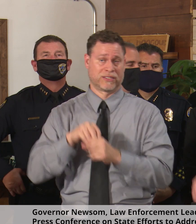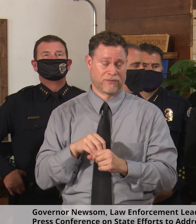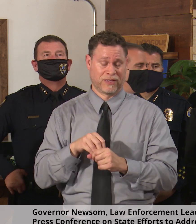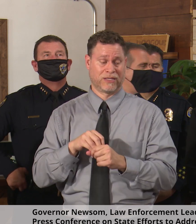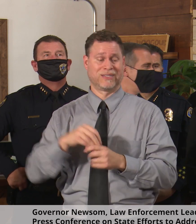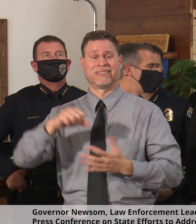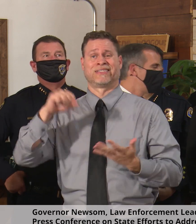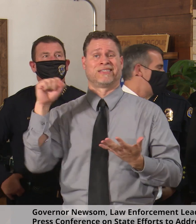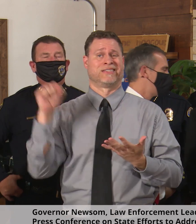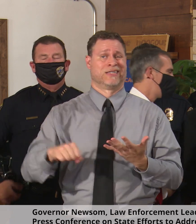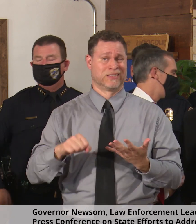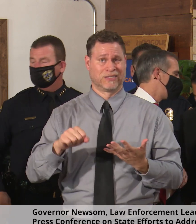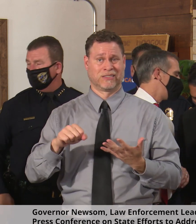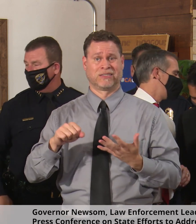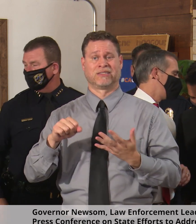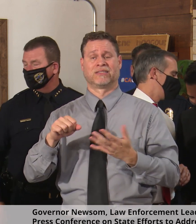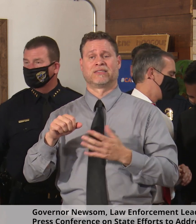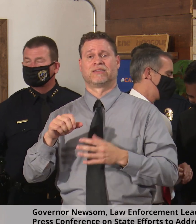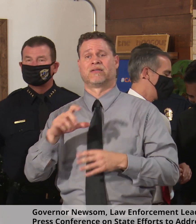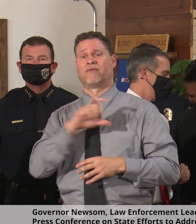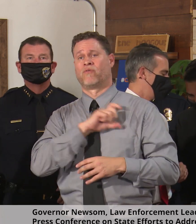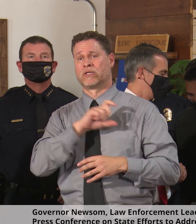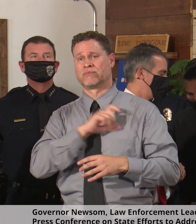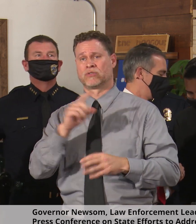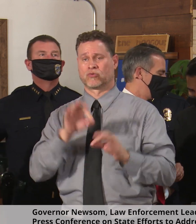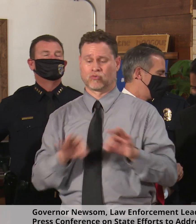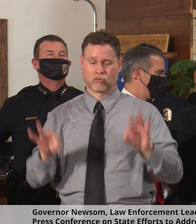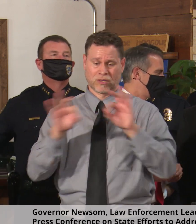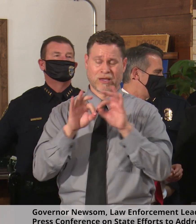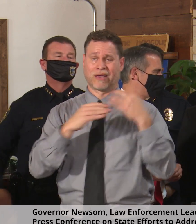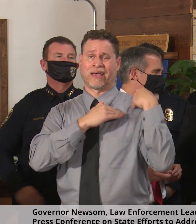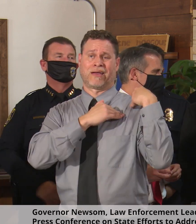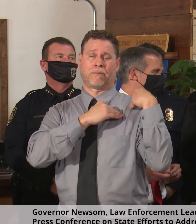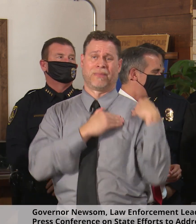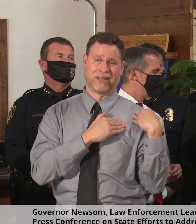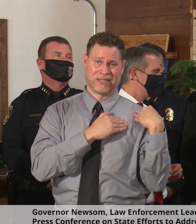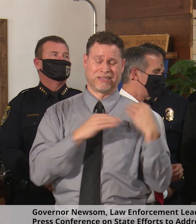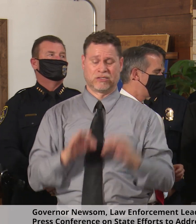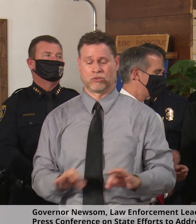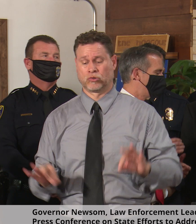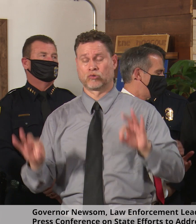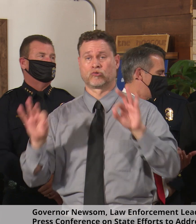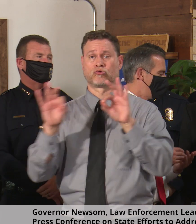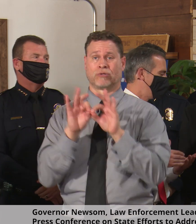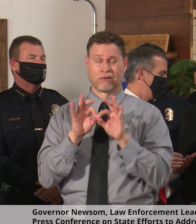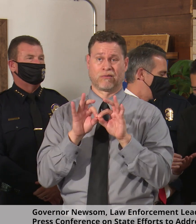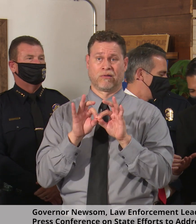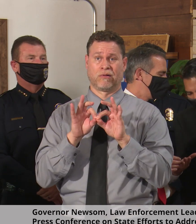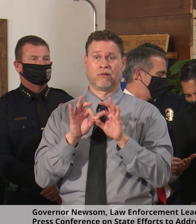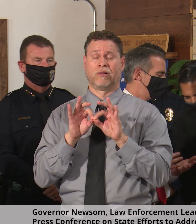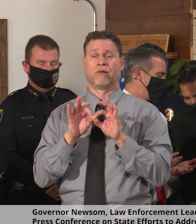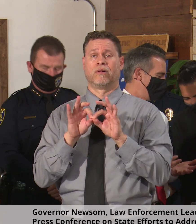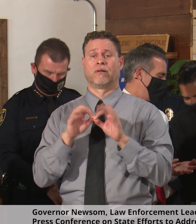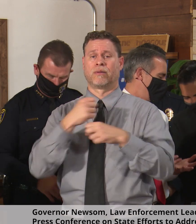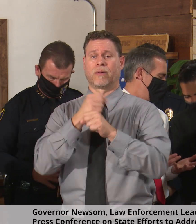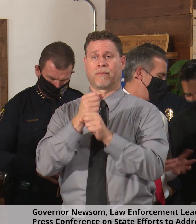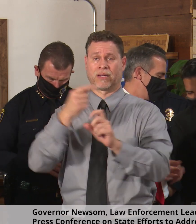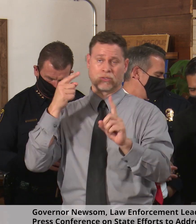Yes enforcement is critical, accountability is critical and let me just make this point, there's